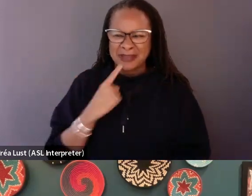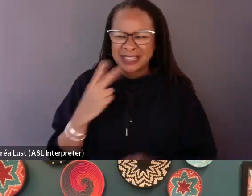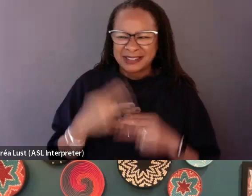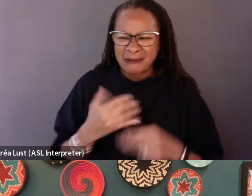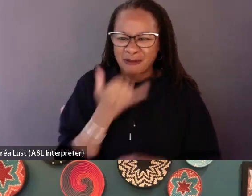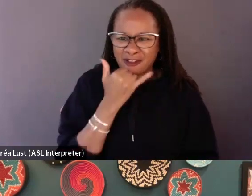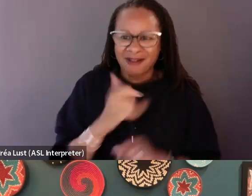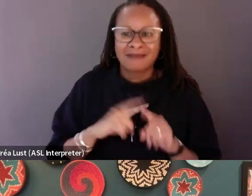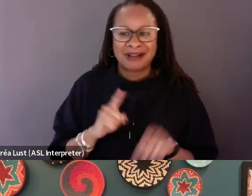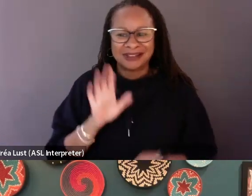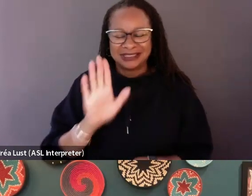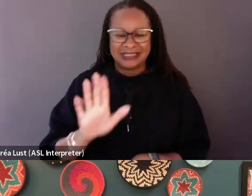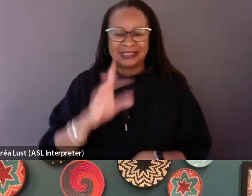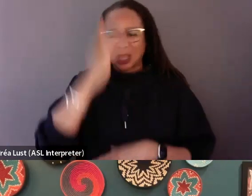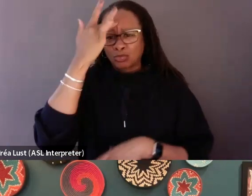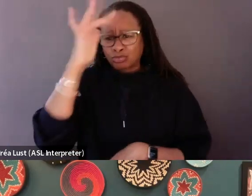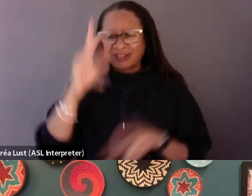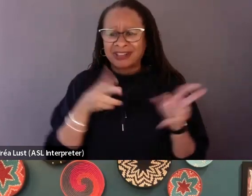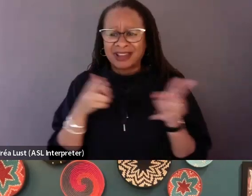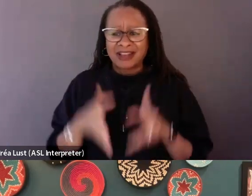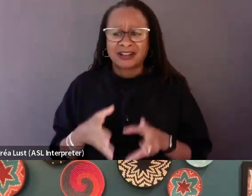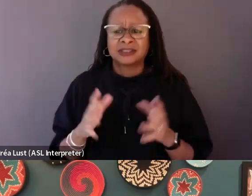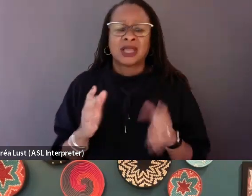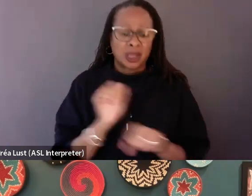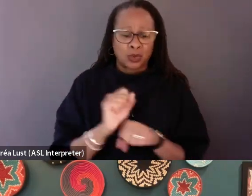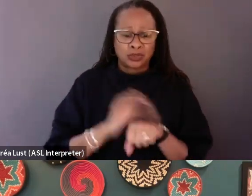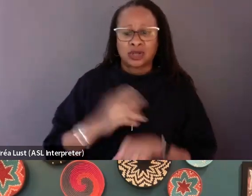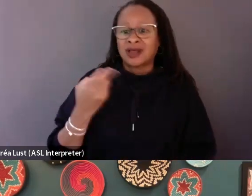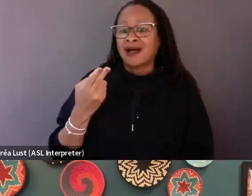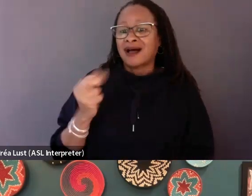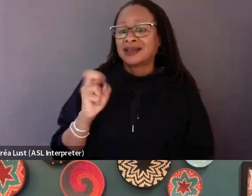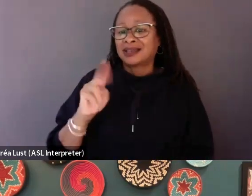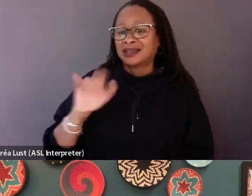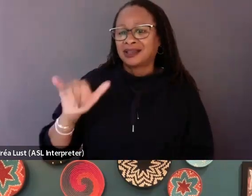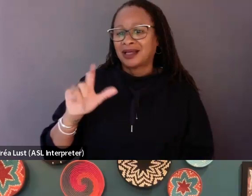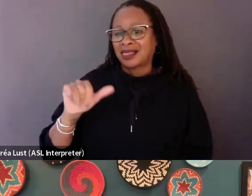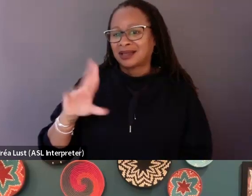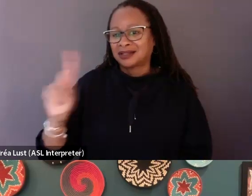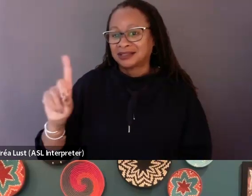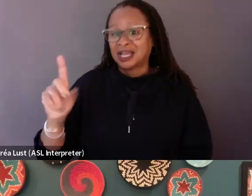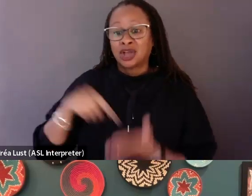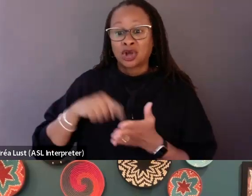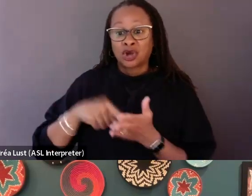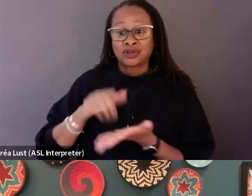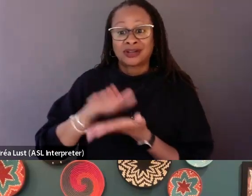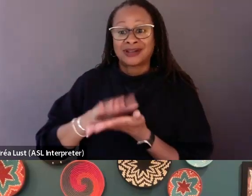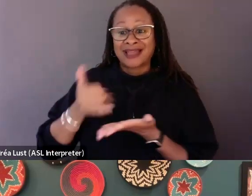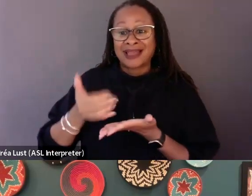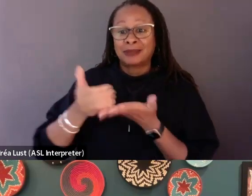but he is a brilliant editor, and of course, worked on "Honeyland," which earned an Academy Award nomination